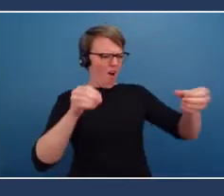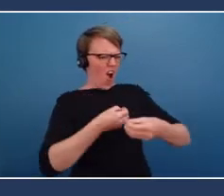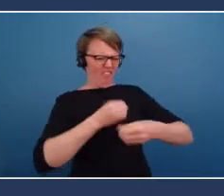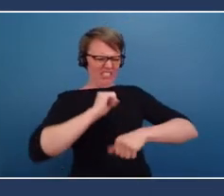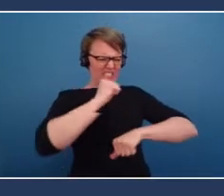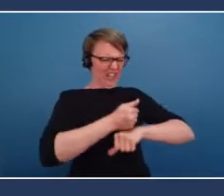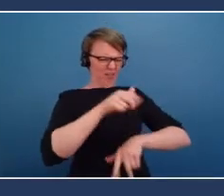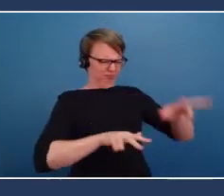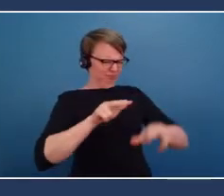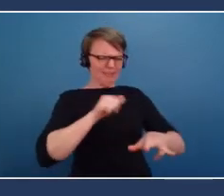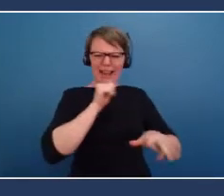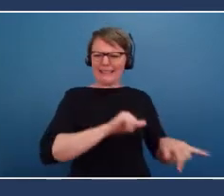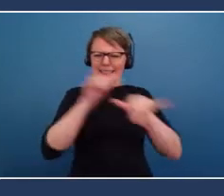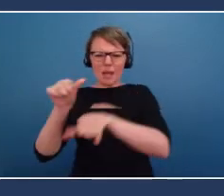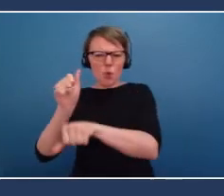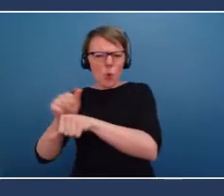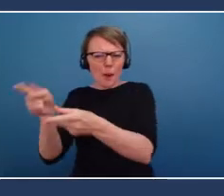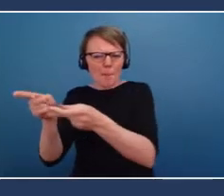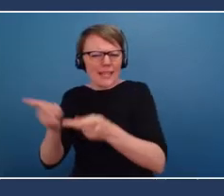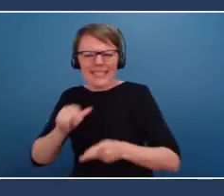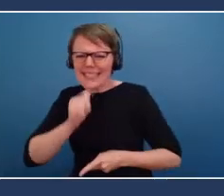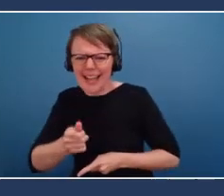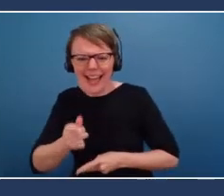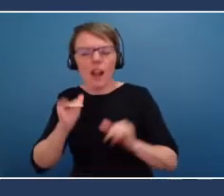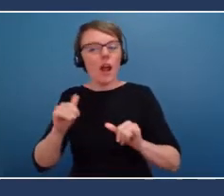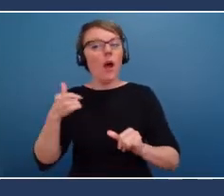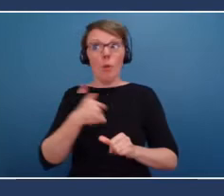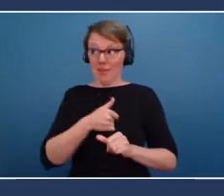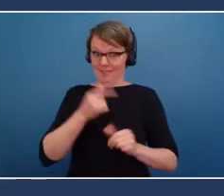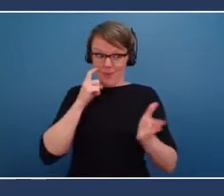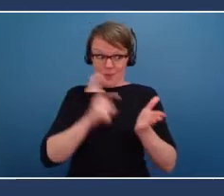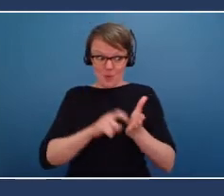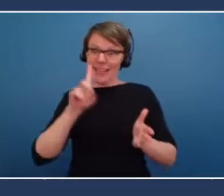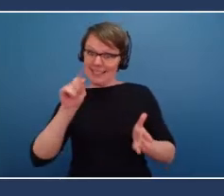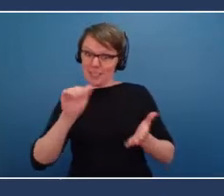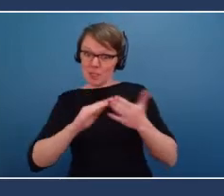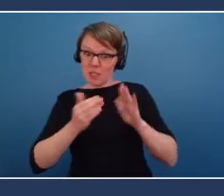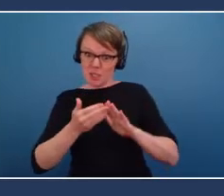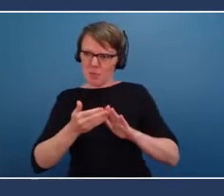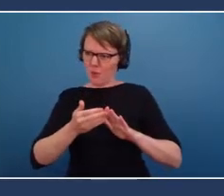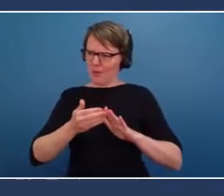the disability community were actually some of the first people to kind of go, yeah, we know how to problem solve already.